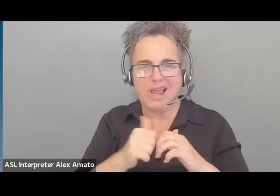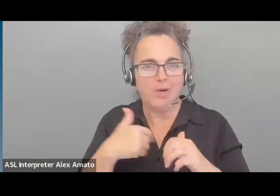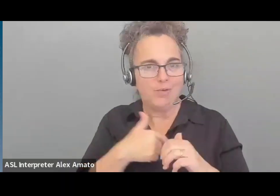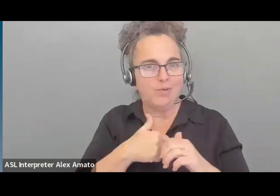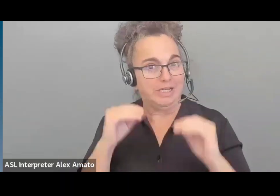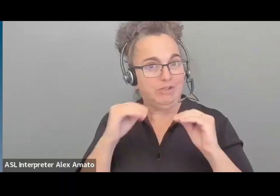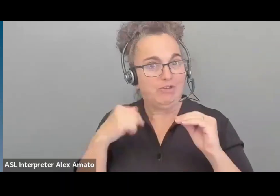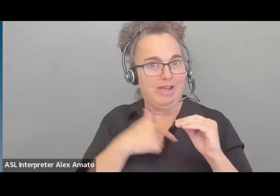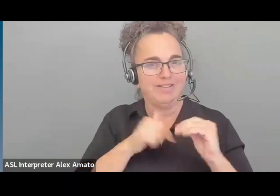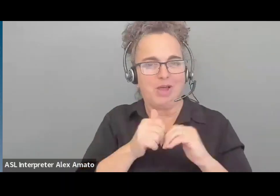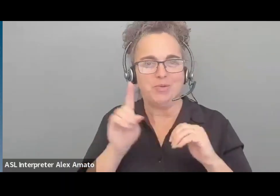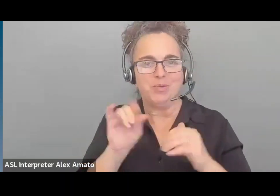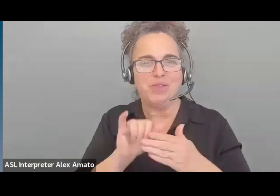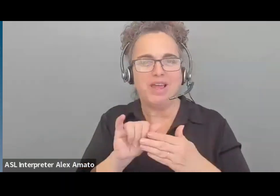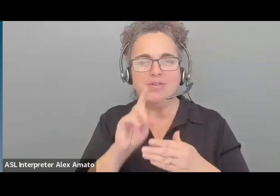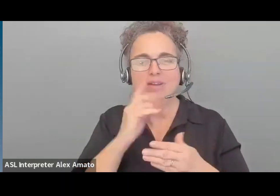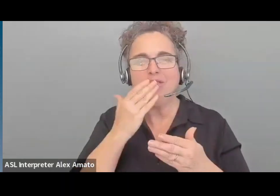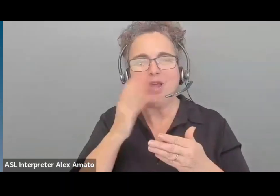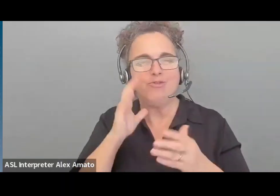So, thank you very much and see you in a bit.